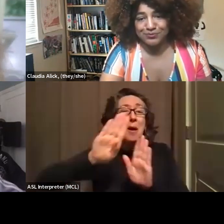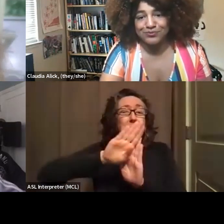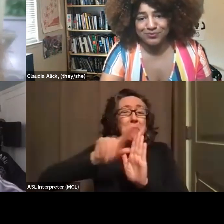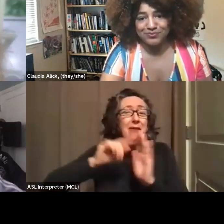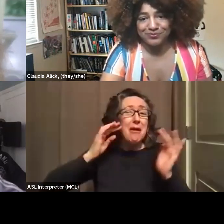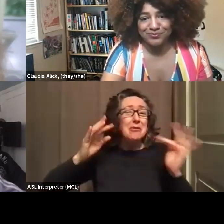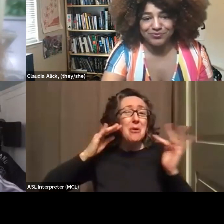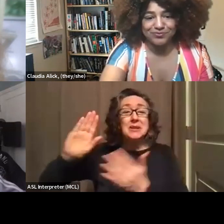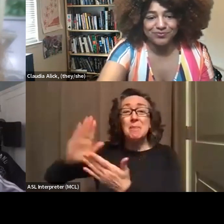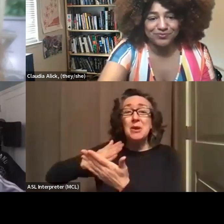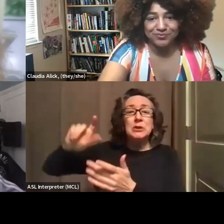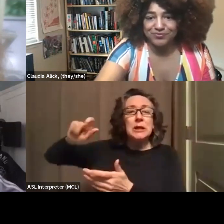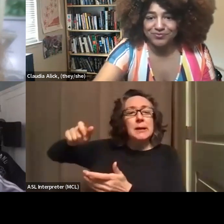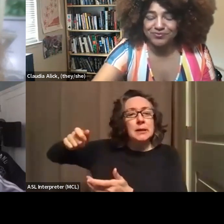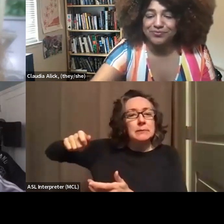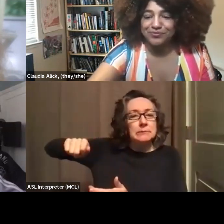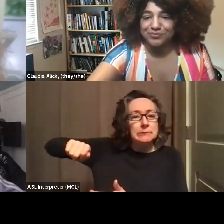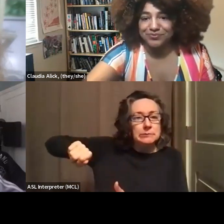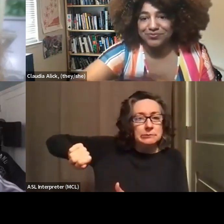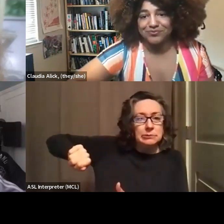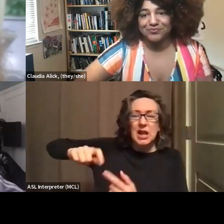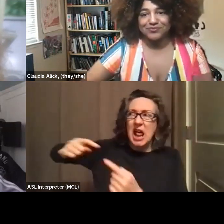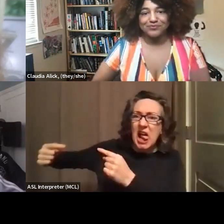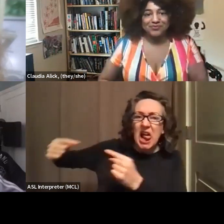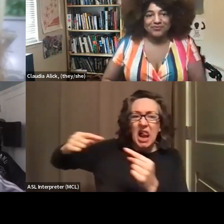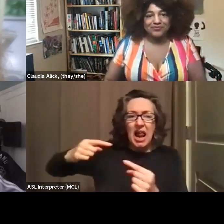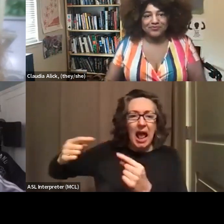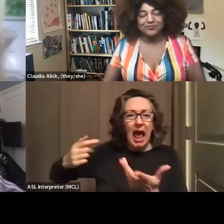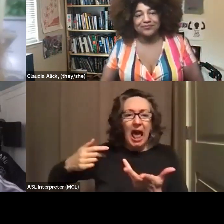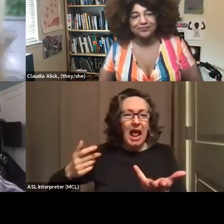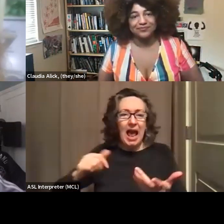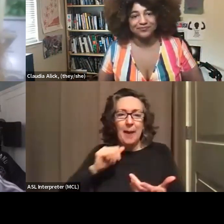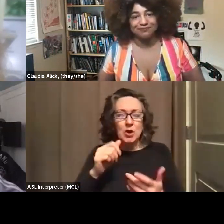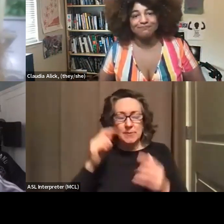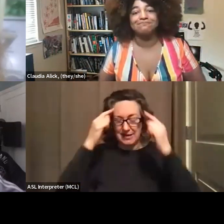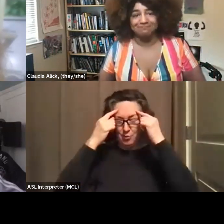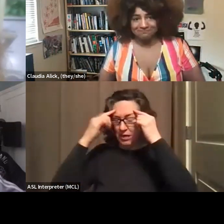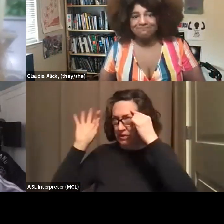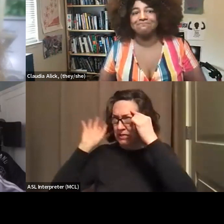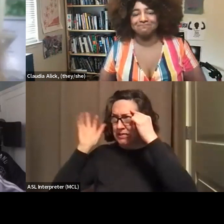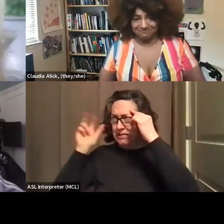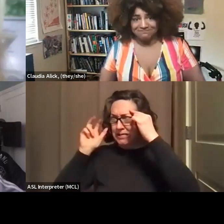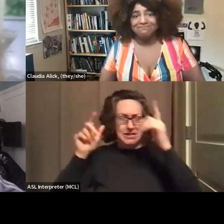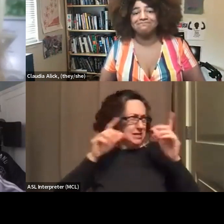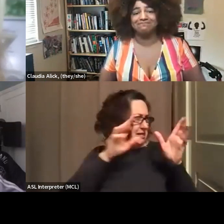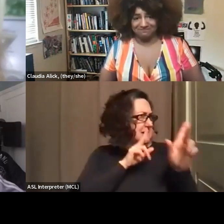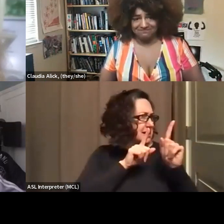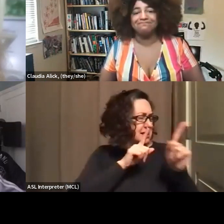So we are not, you know, fighting that, and I am not fighting my brain to take all this information in.